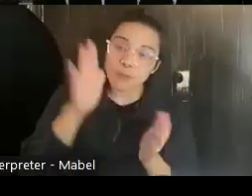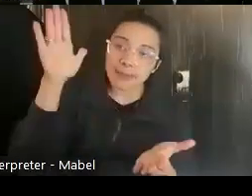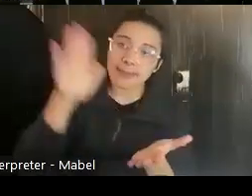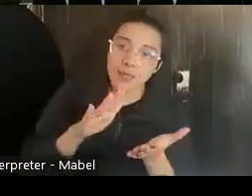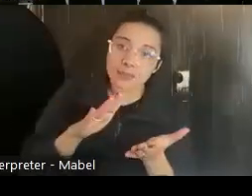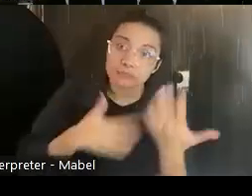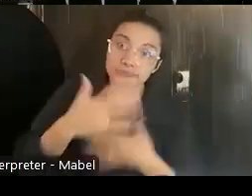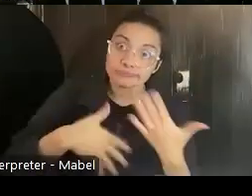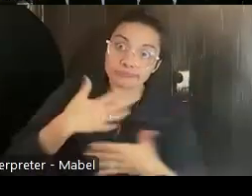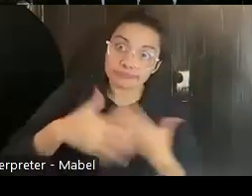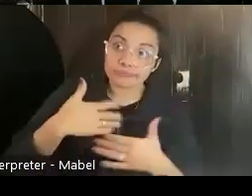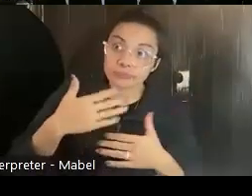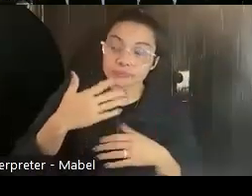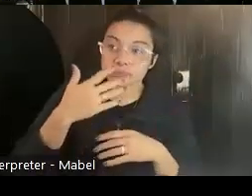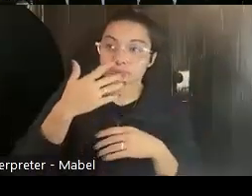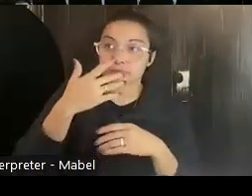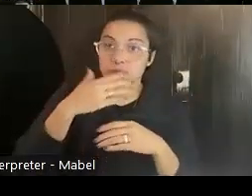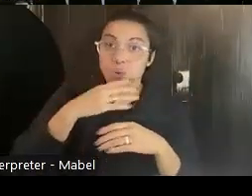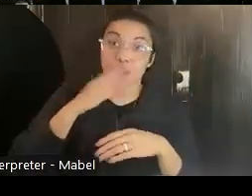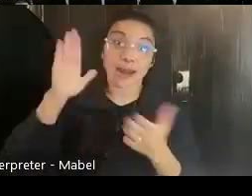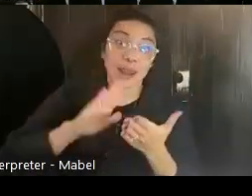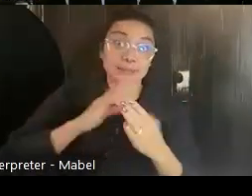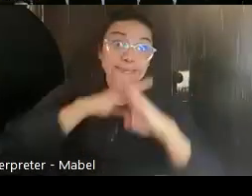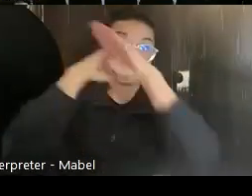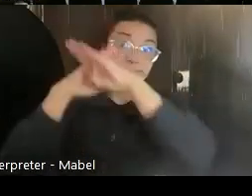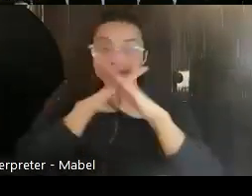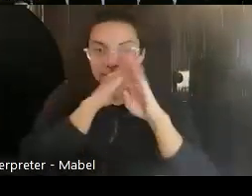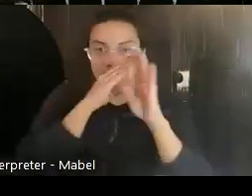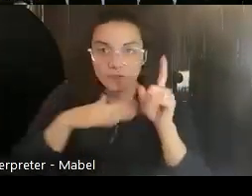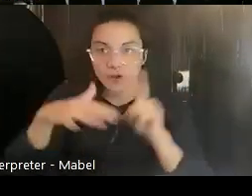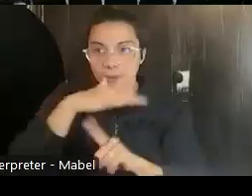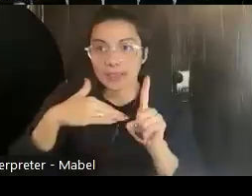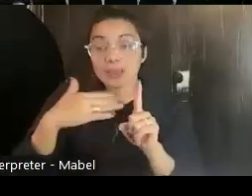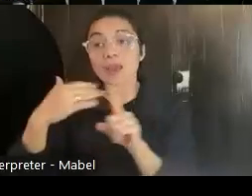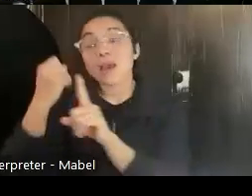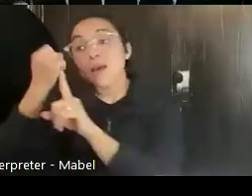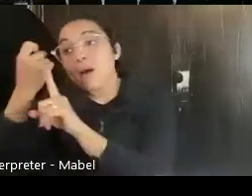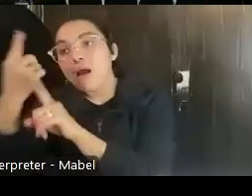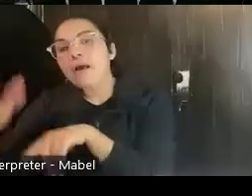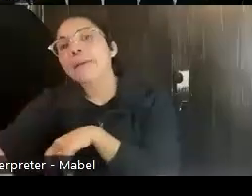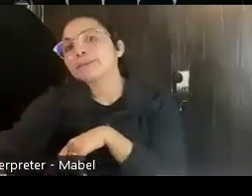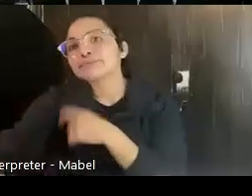bring up questions like where should the admission Center live if you will uh how to think about and